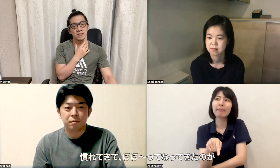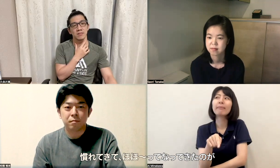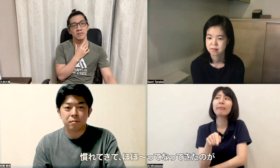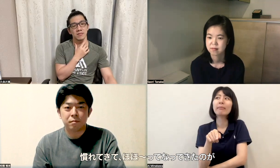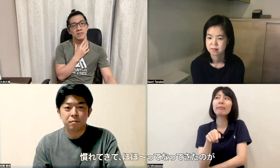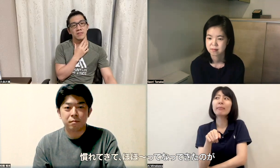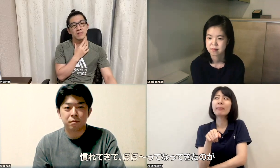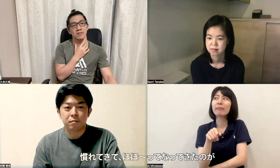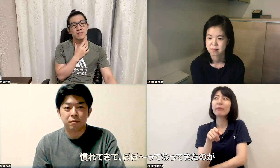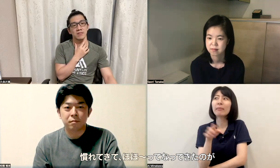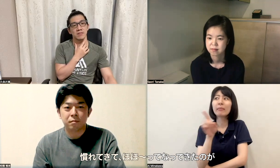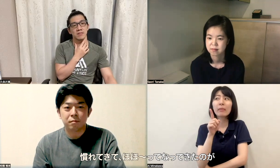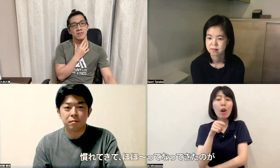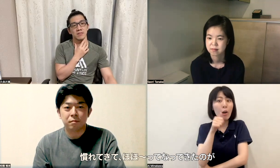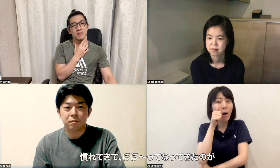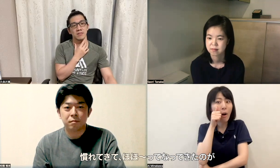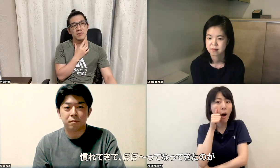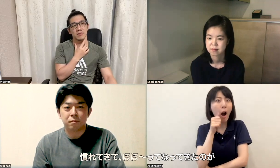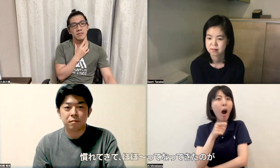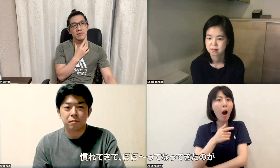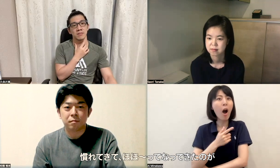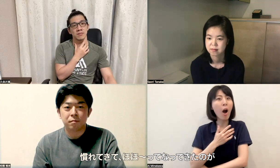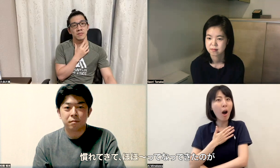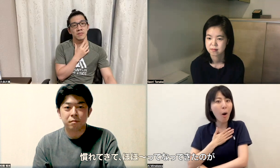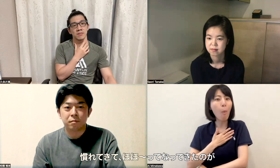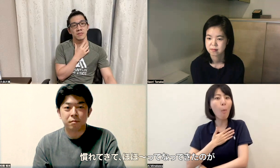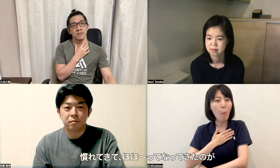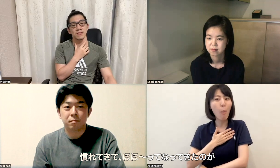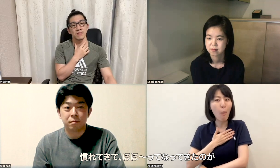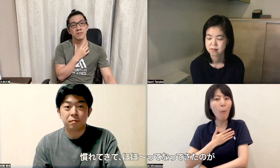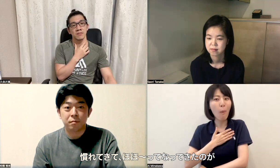As I got used to it, I felt like ah-ha,